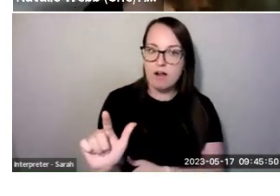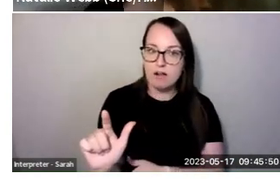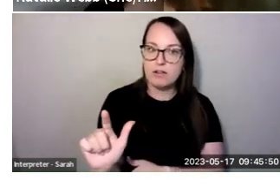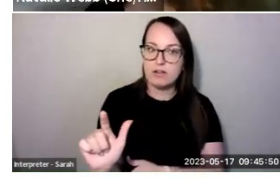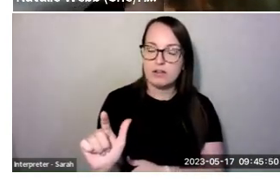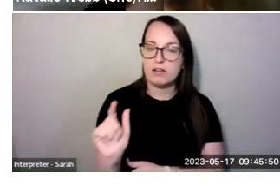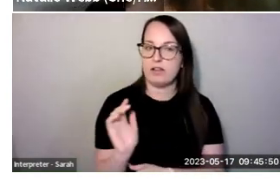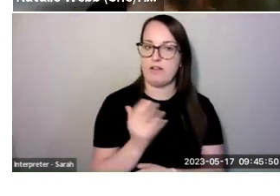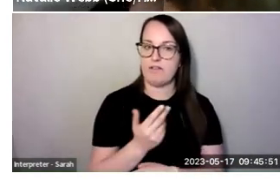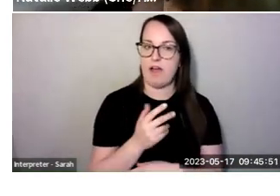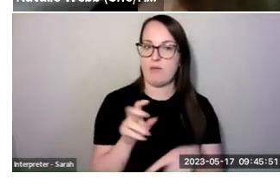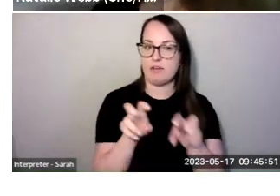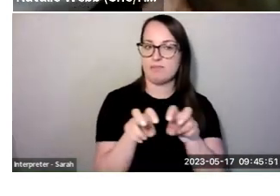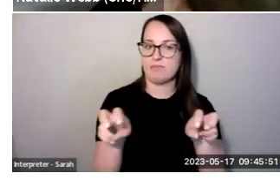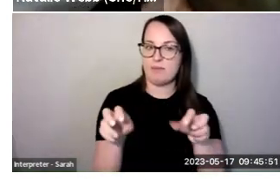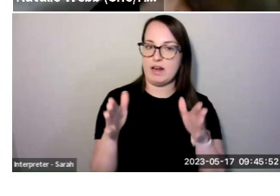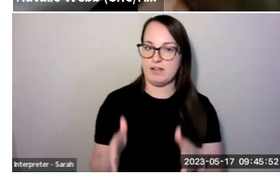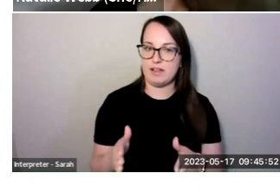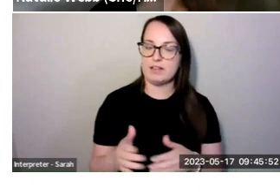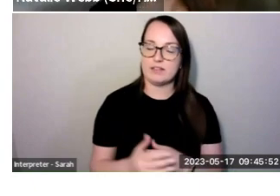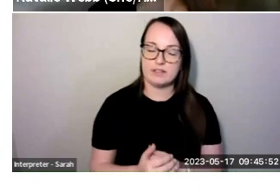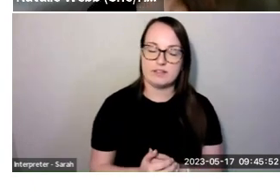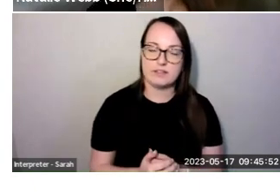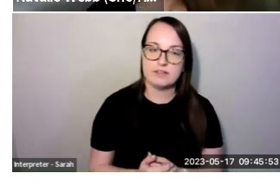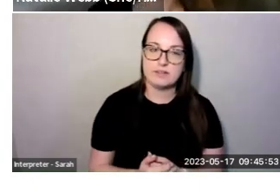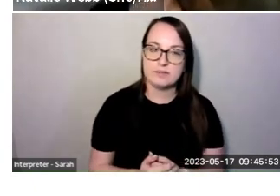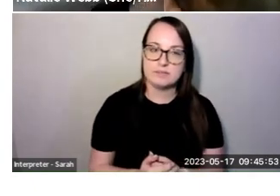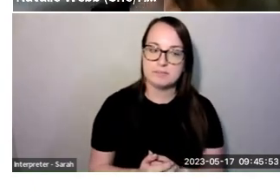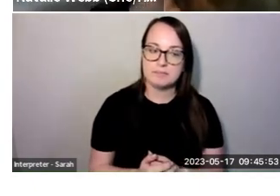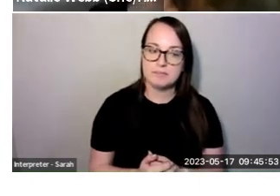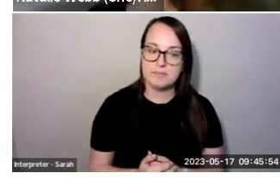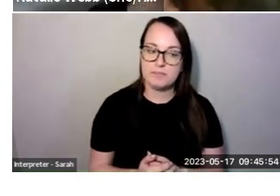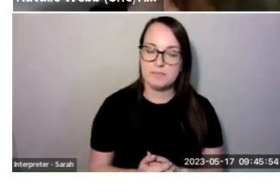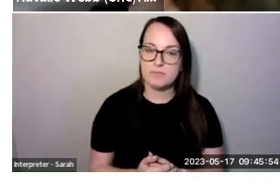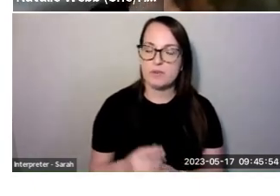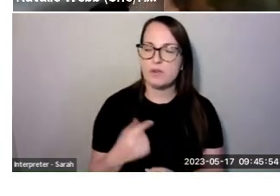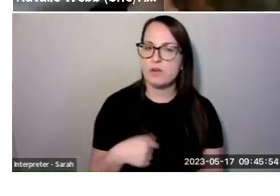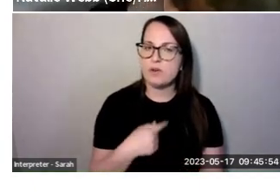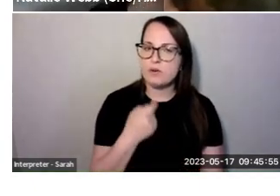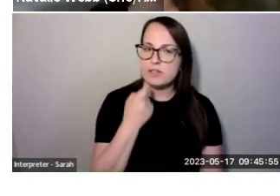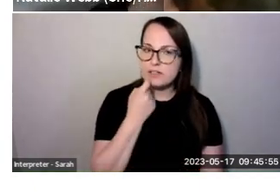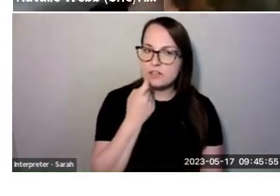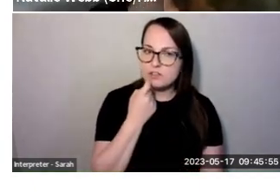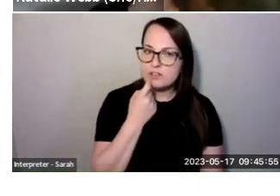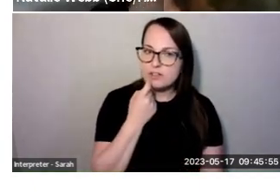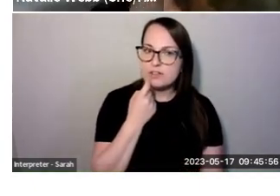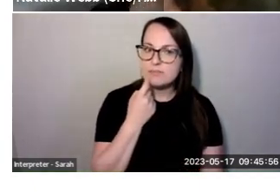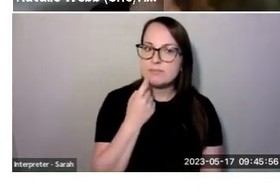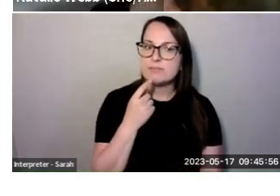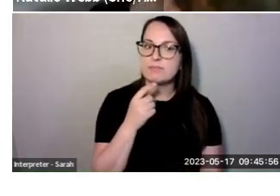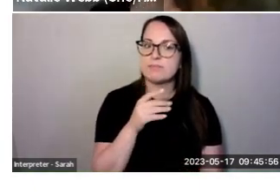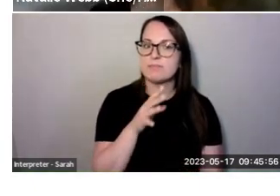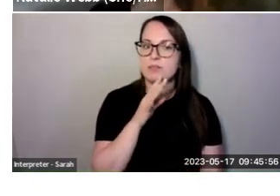If not, I have a question for all of our panelists, really.